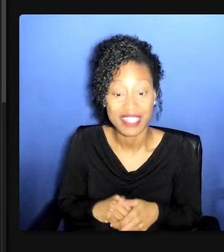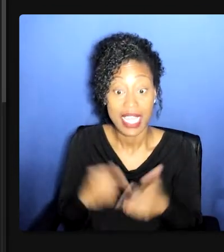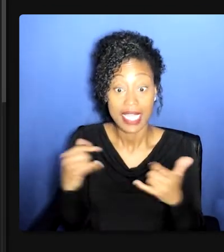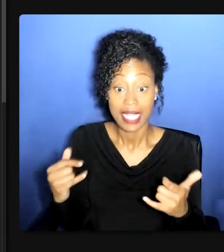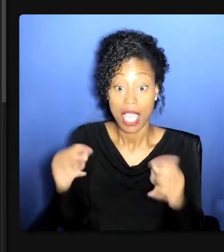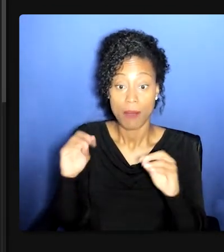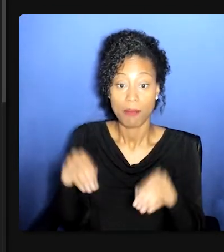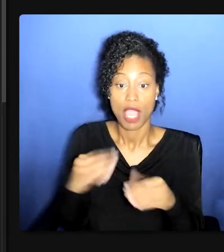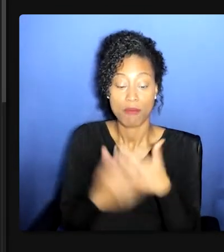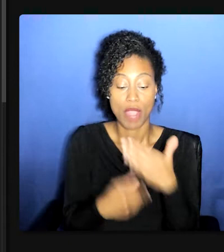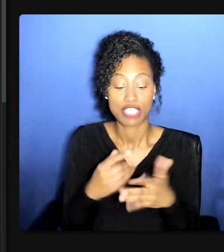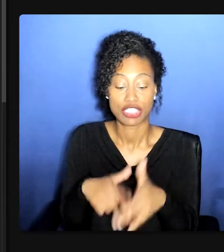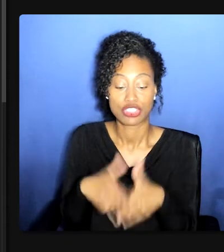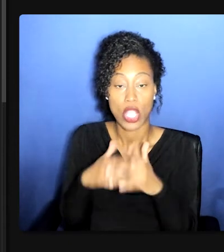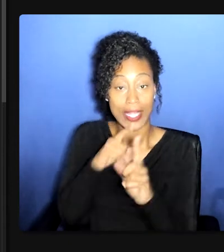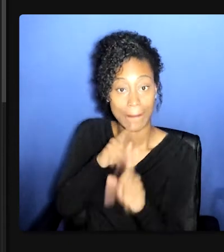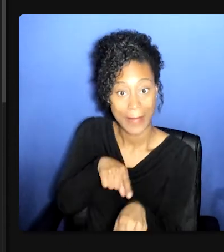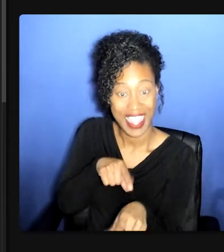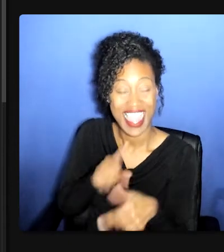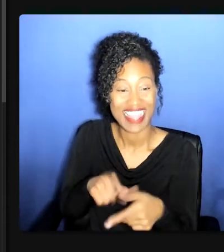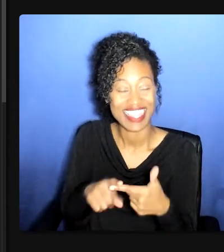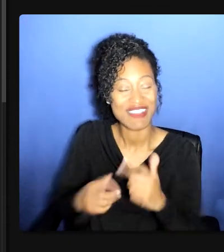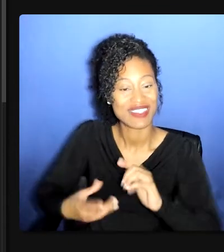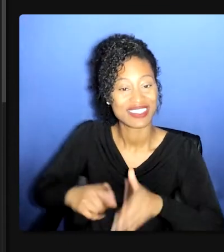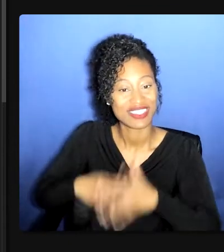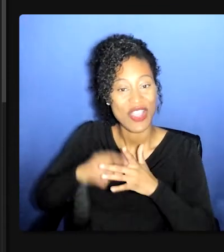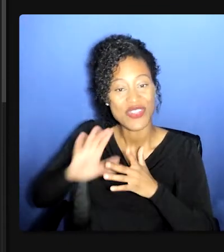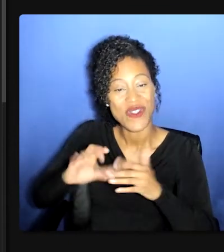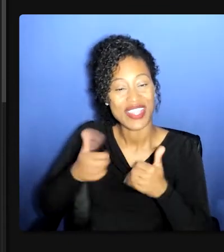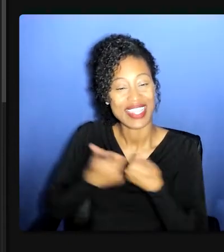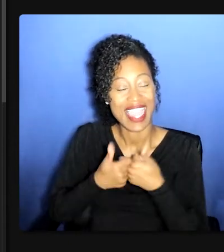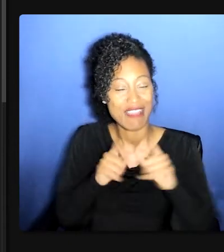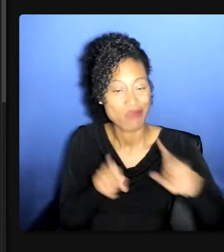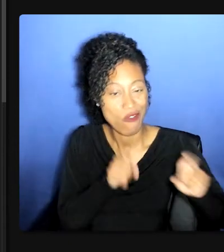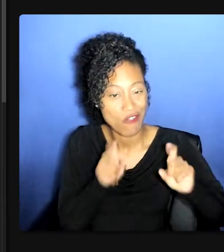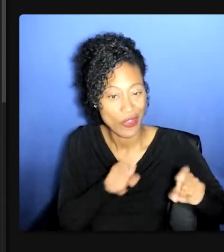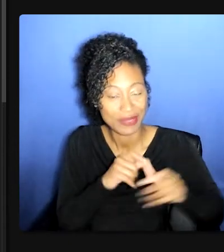Then process start command will start your game servers.